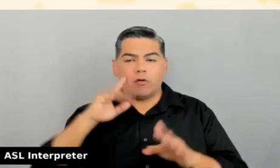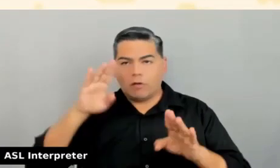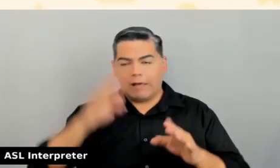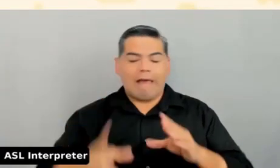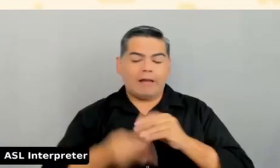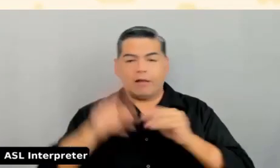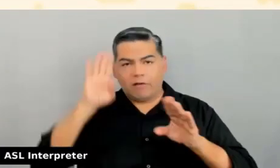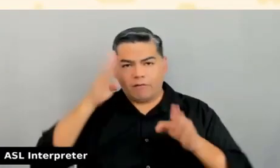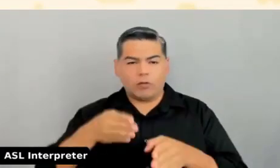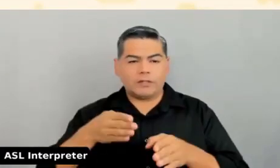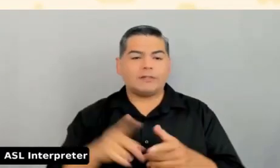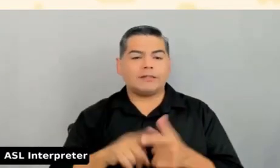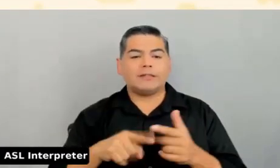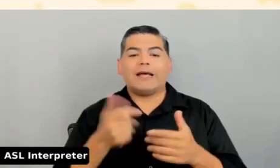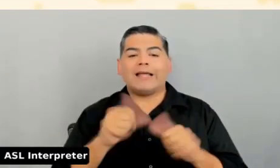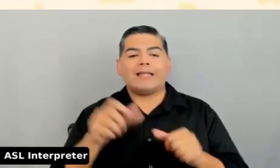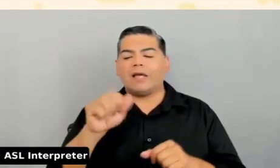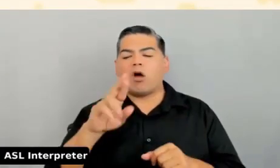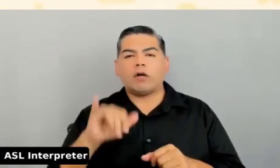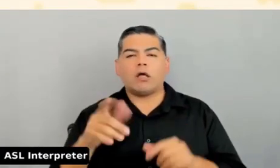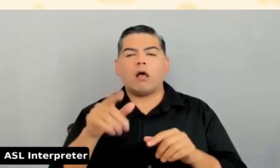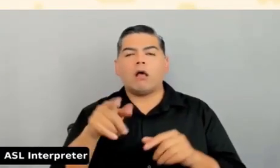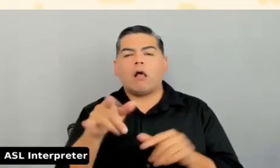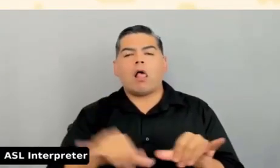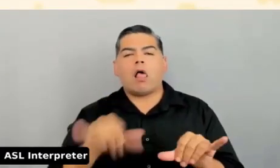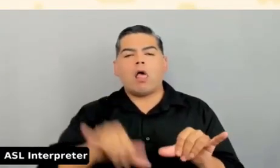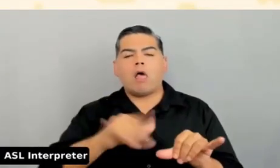removed redundant Aria and a number of other options.